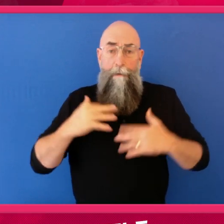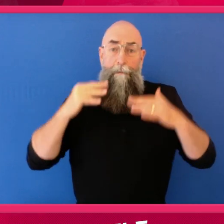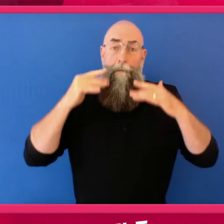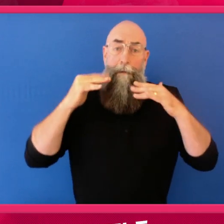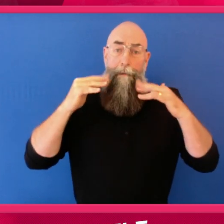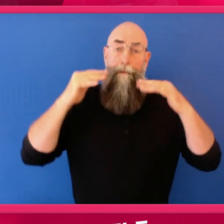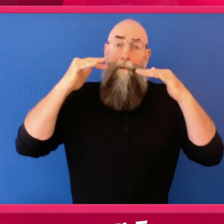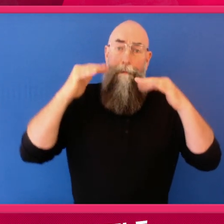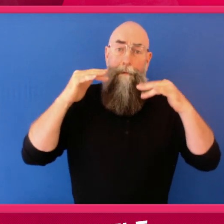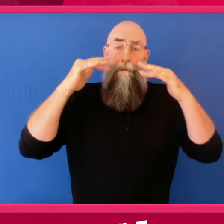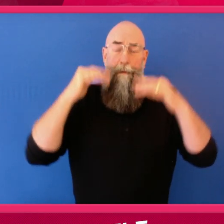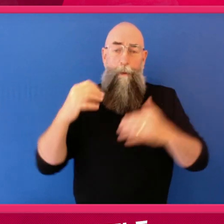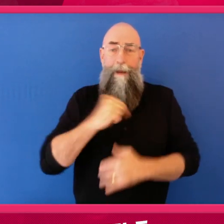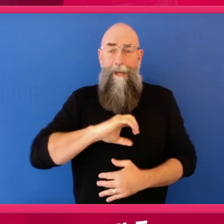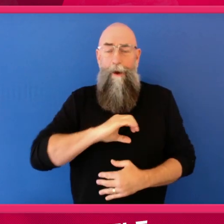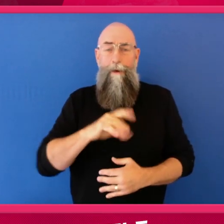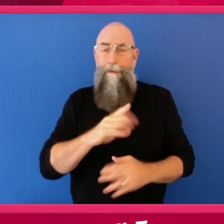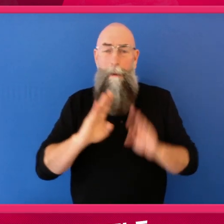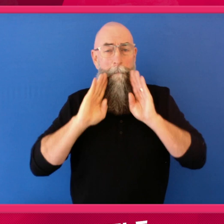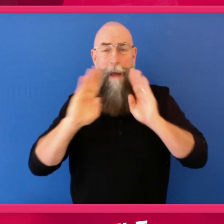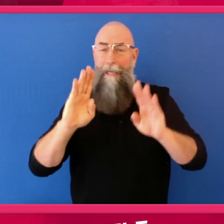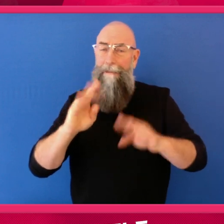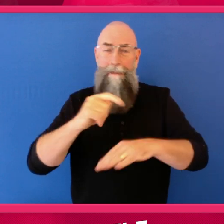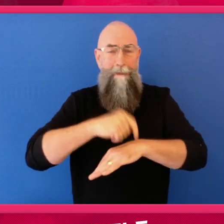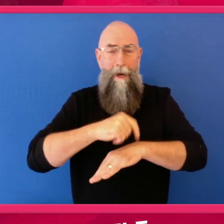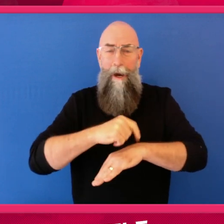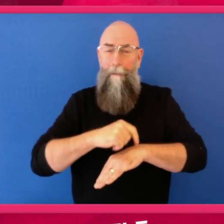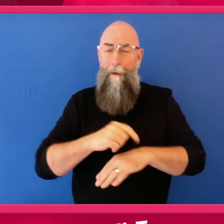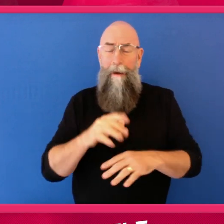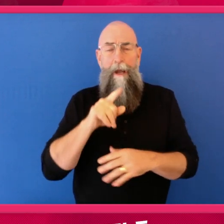that's such an amazing moment. And, like, you've got to get up and claim it, you know,